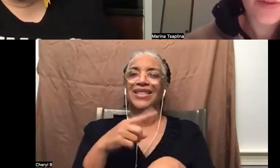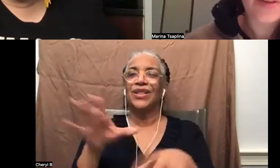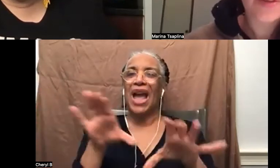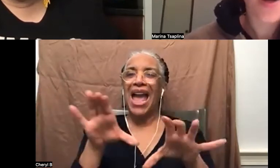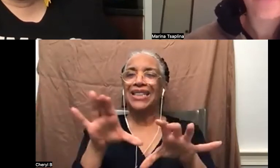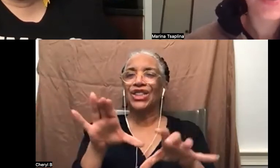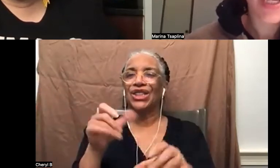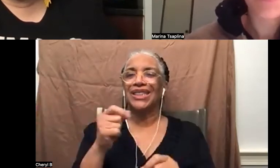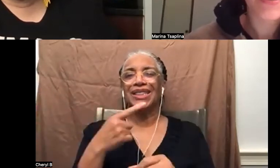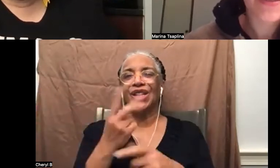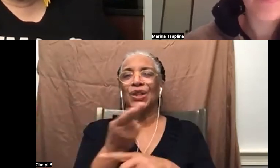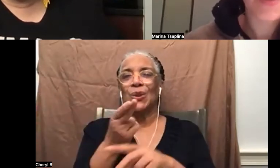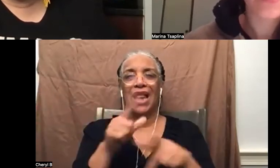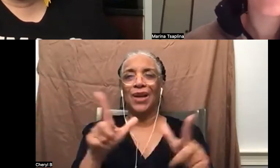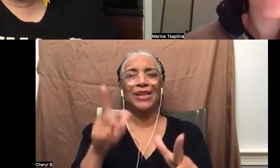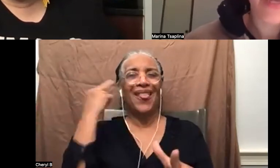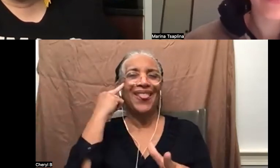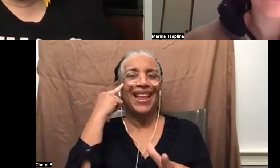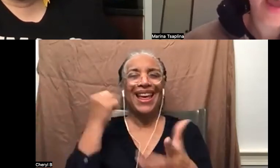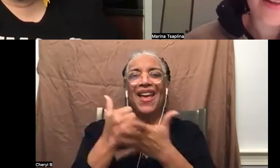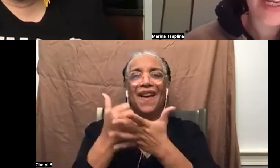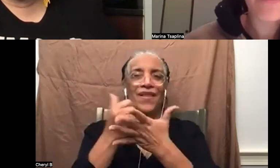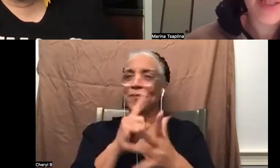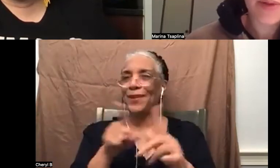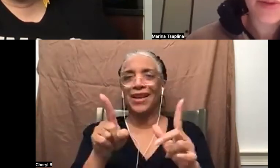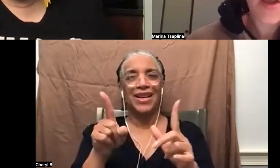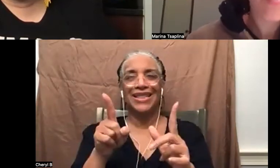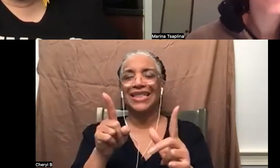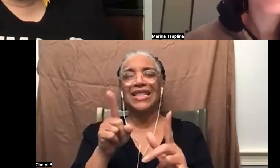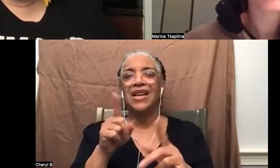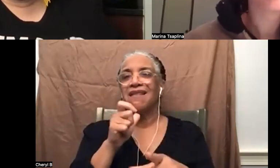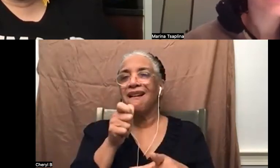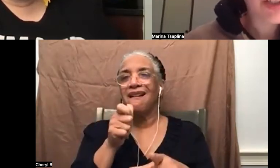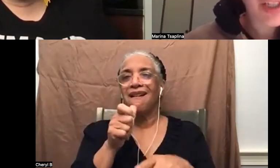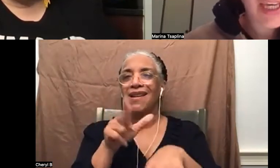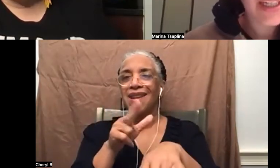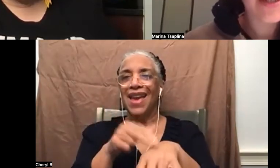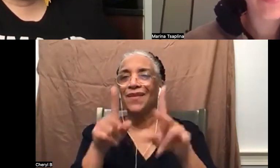but often times is not because of the fact that non-native peoples are typically not educated on how